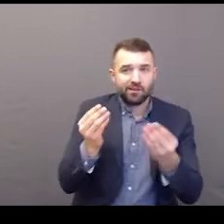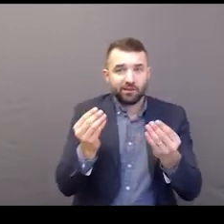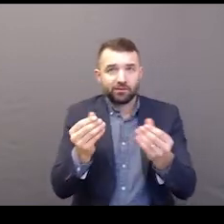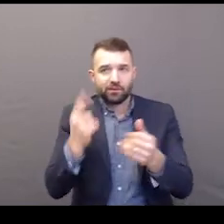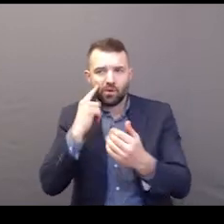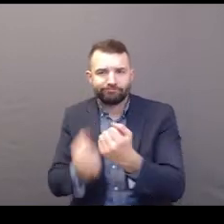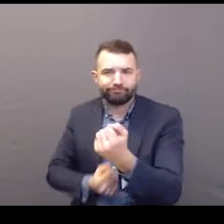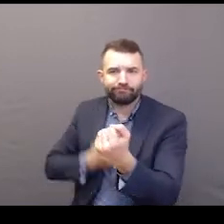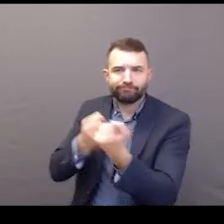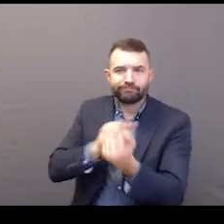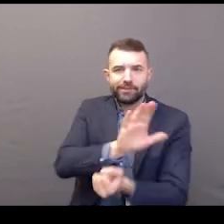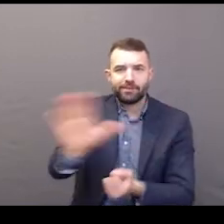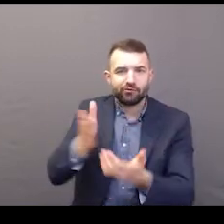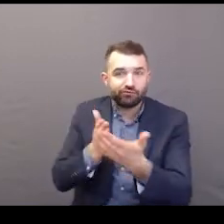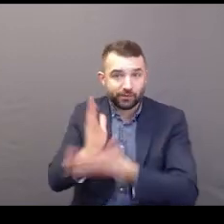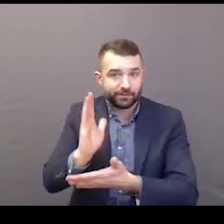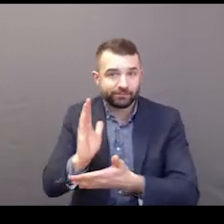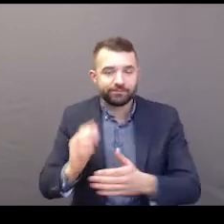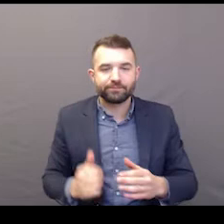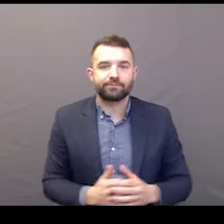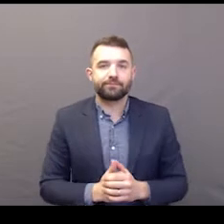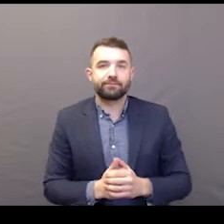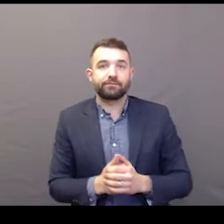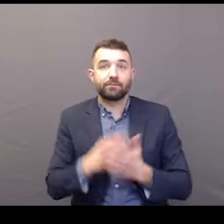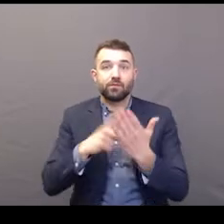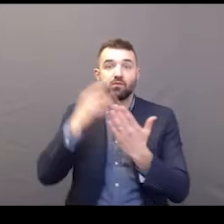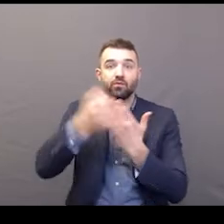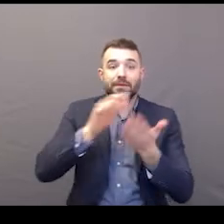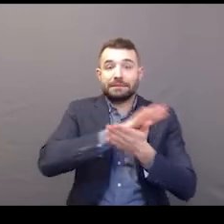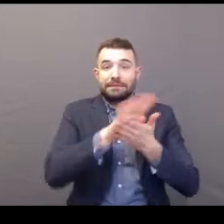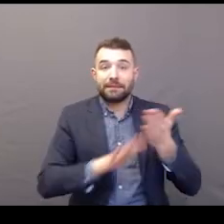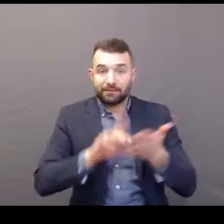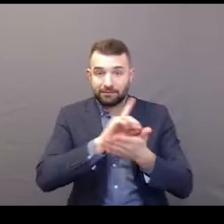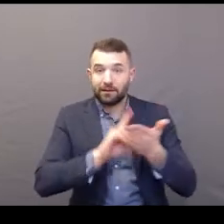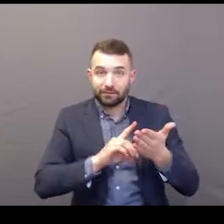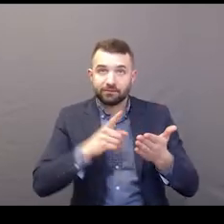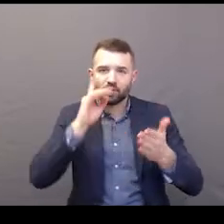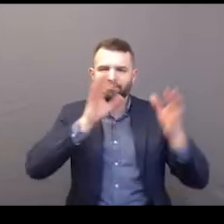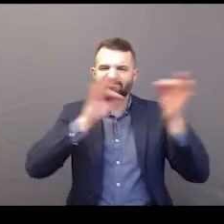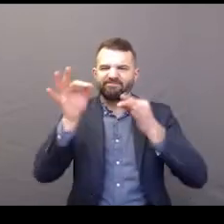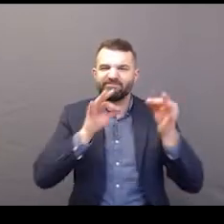Before we dive into the project design, I want introduce Paul Cornish, BRT Program Director,